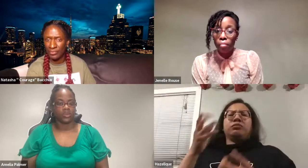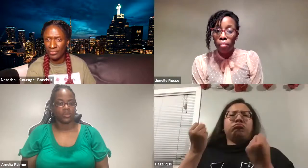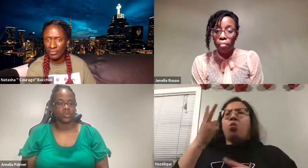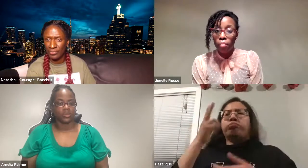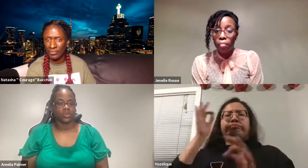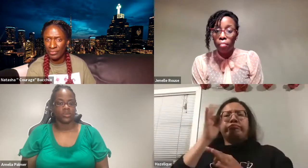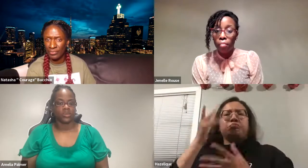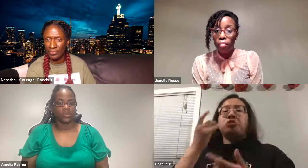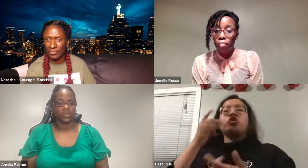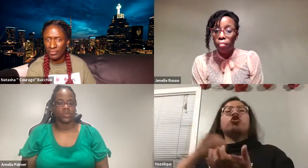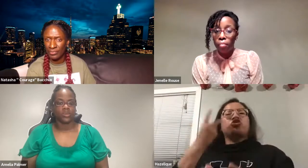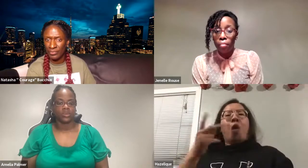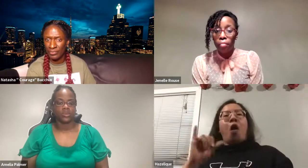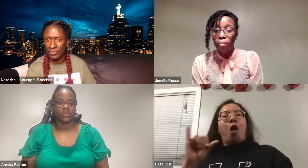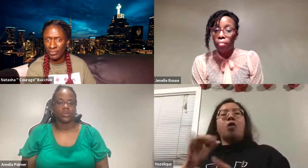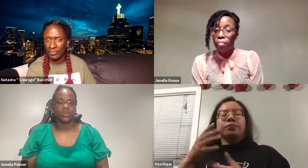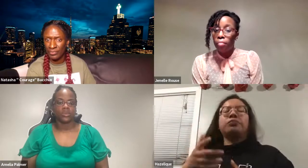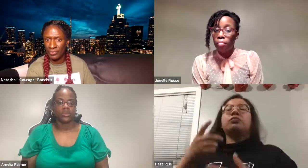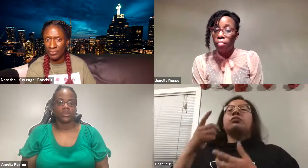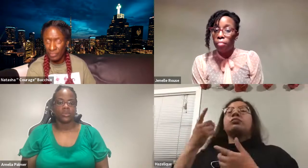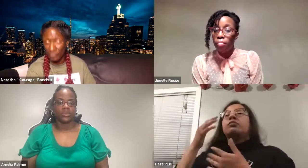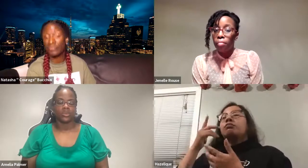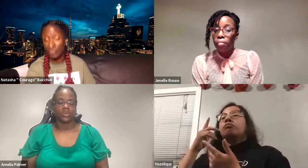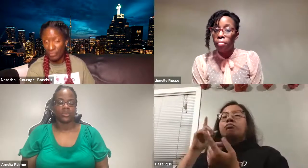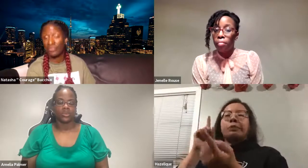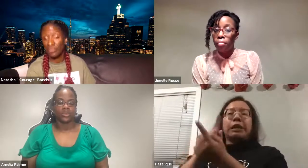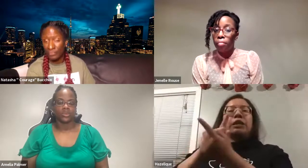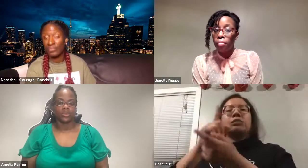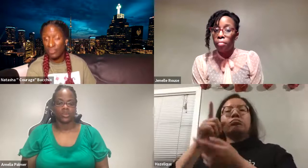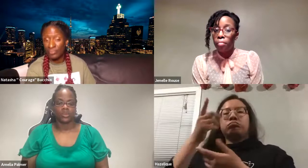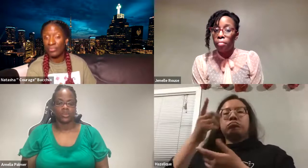maybe you meet a person doesn't know sign language and they just think oh yeah that's cool